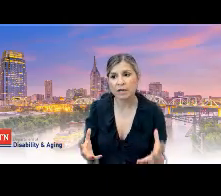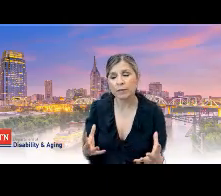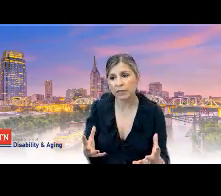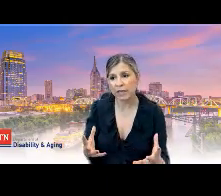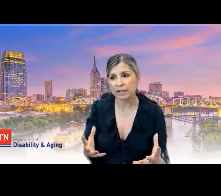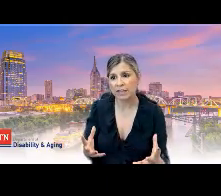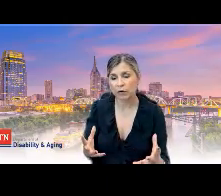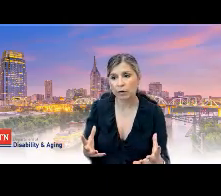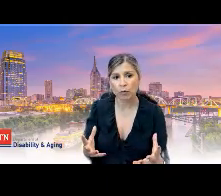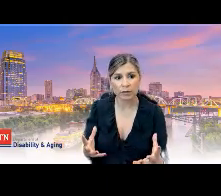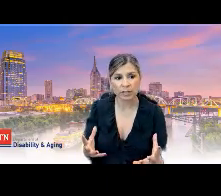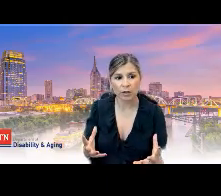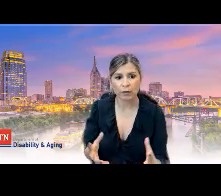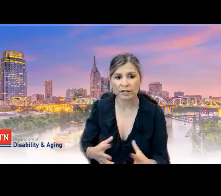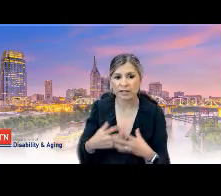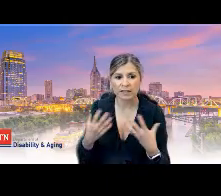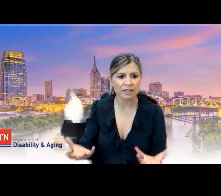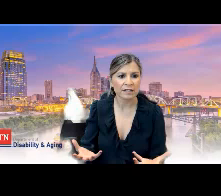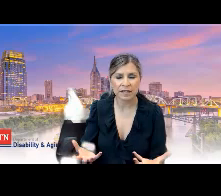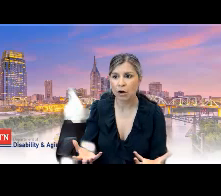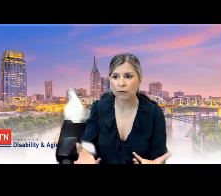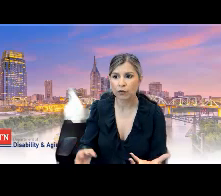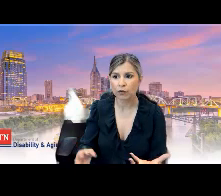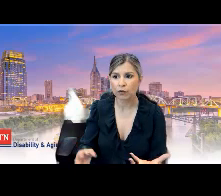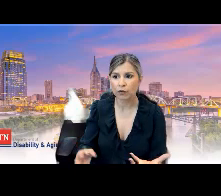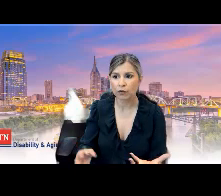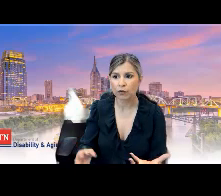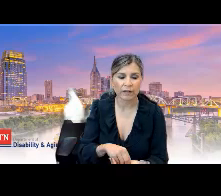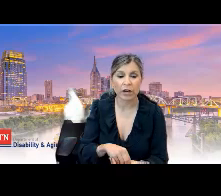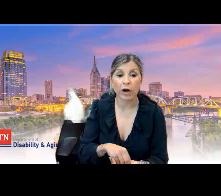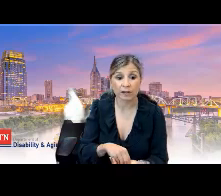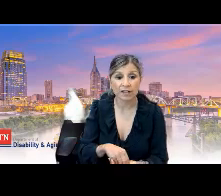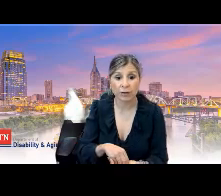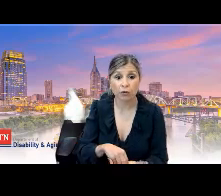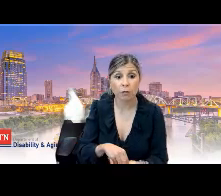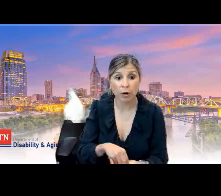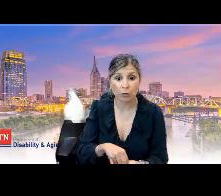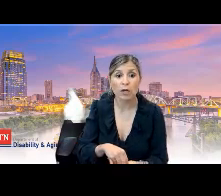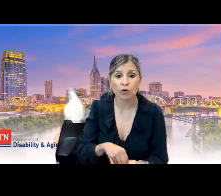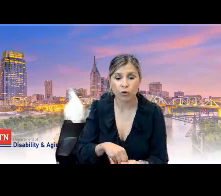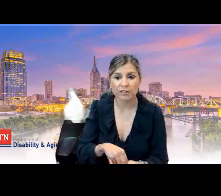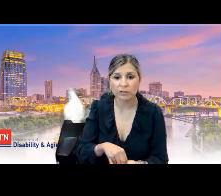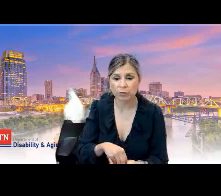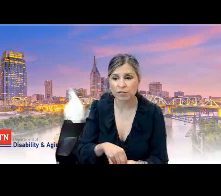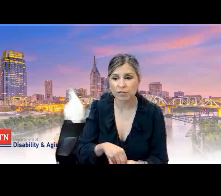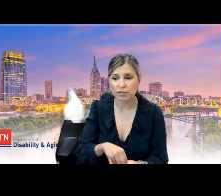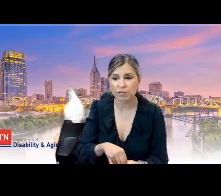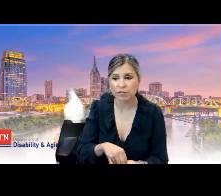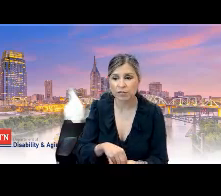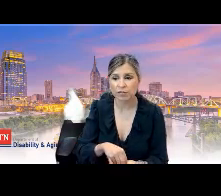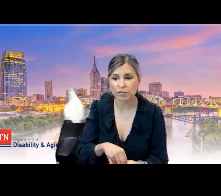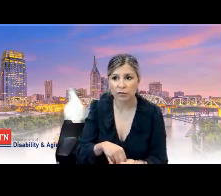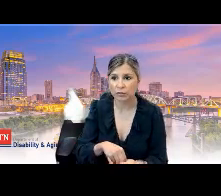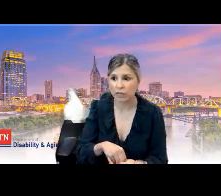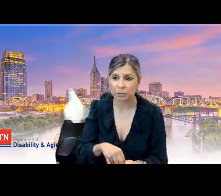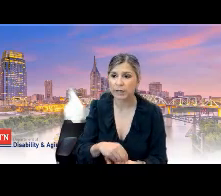Some of the things that are important to know is that that this can offer 24/7 on site or remote crisis response and also consultation.